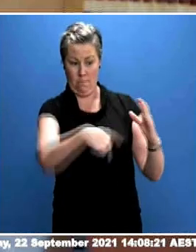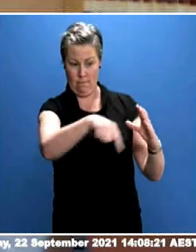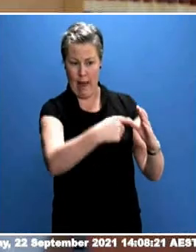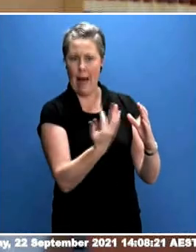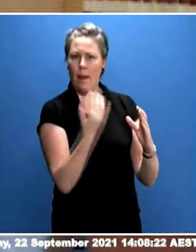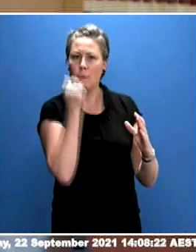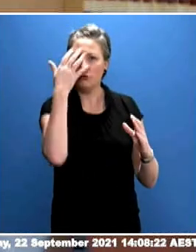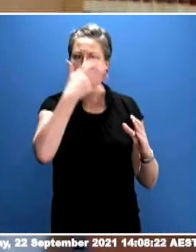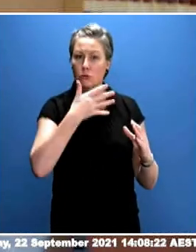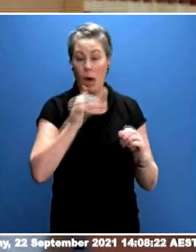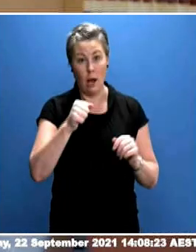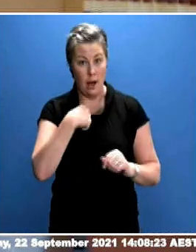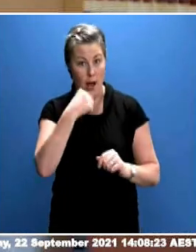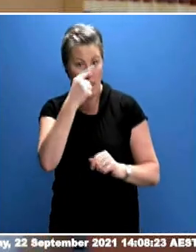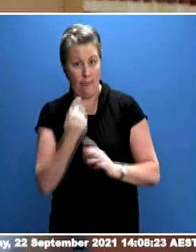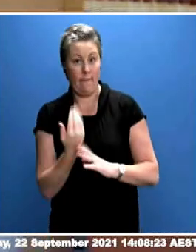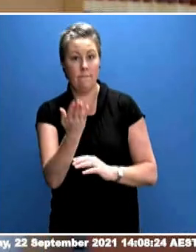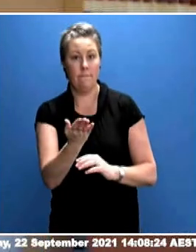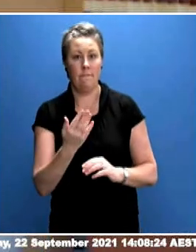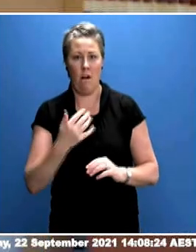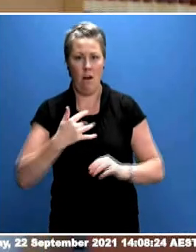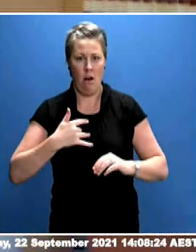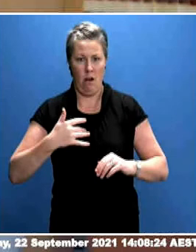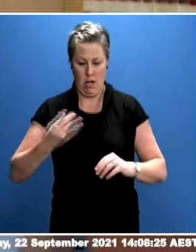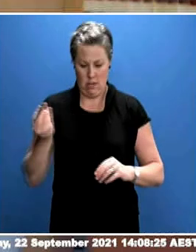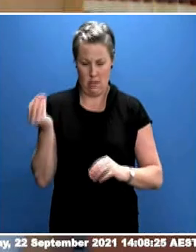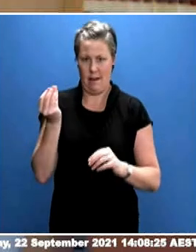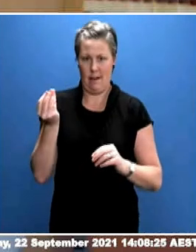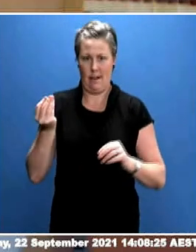Yes, we can get you that. I haven't got that at my fingertips at the moment. That's all right.